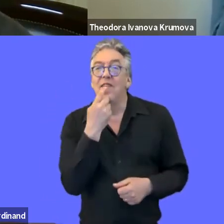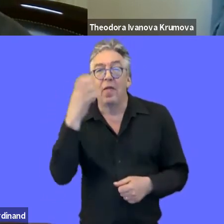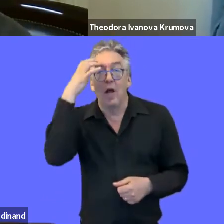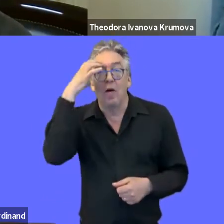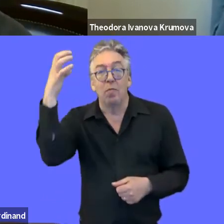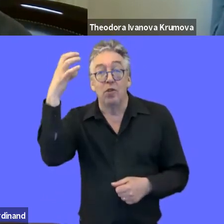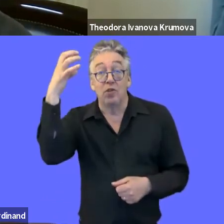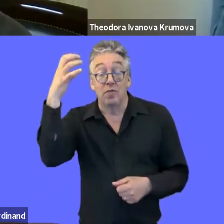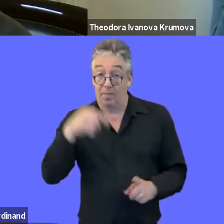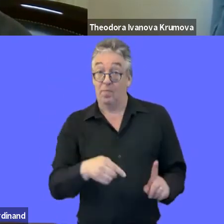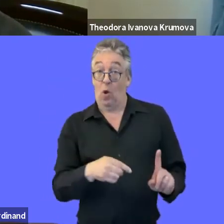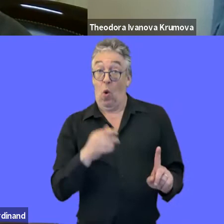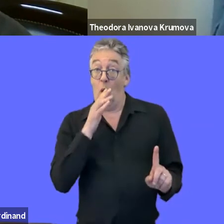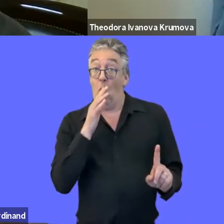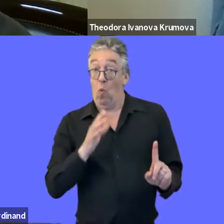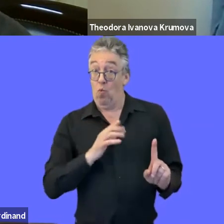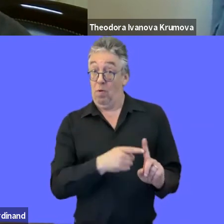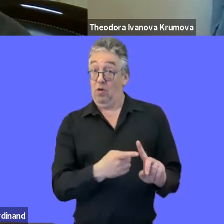with the help of an NGO.